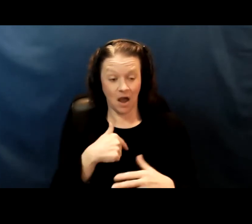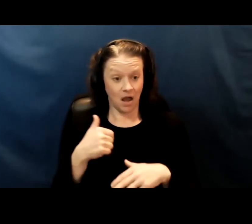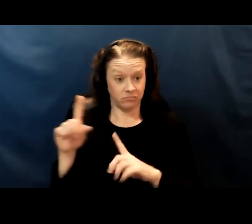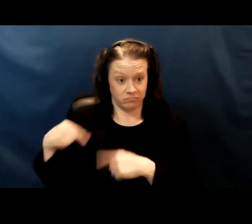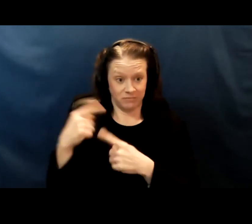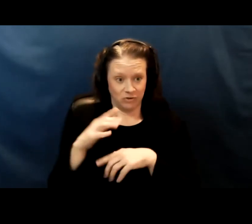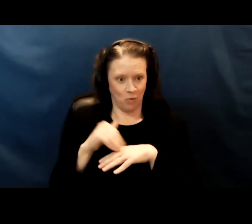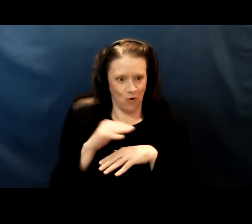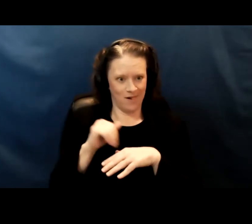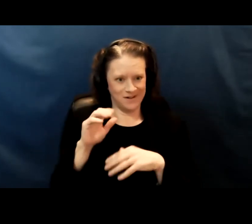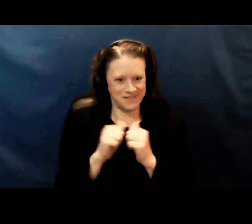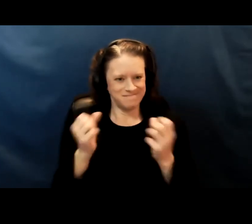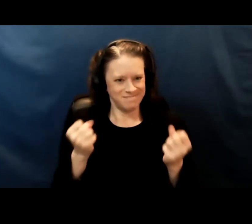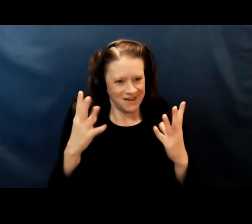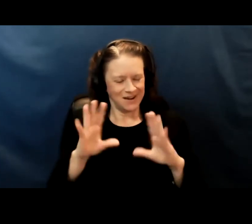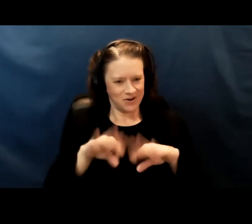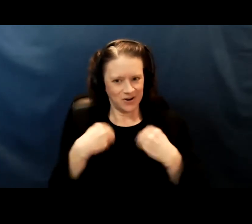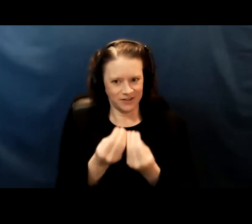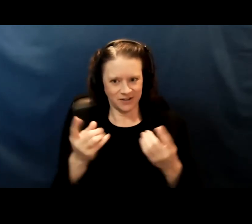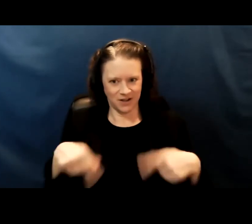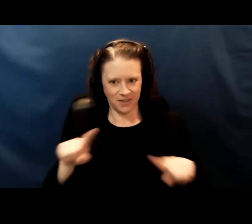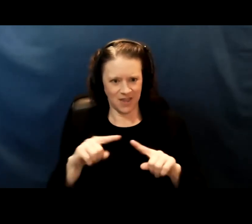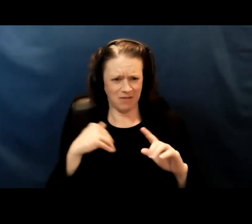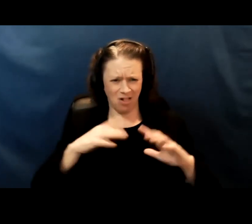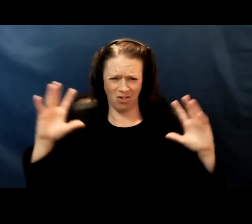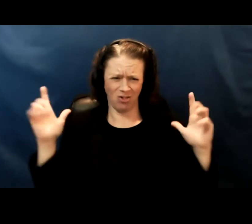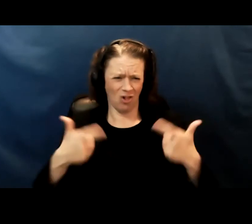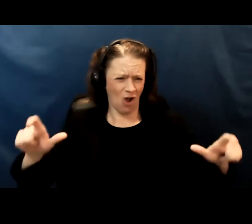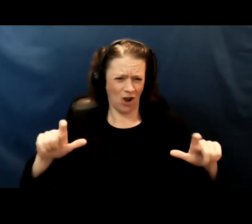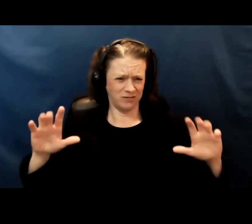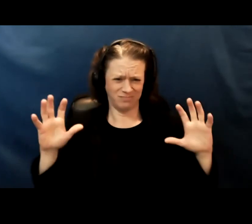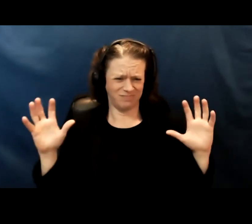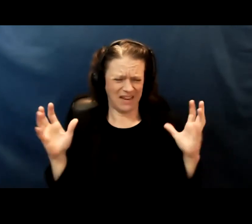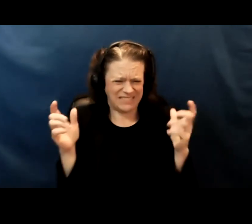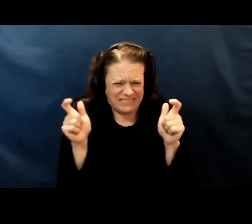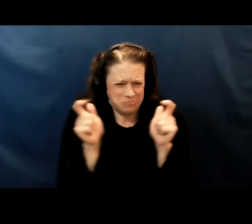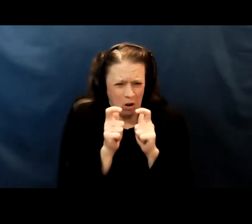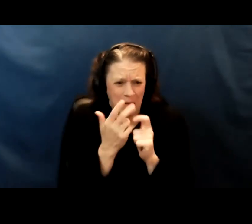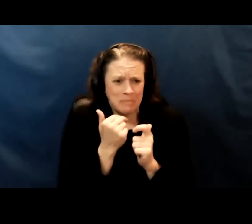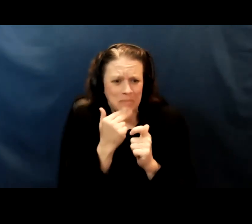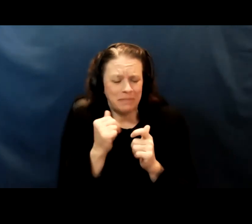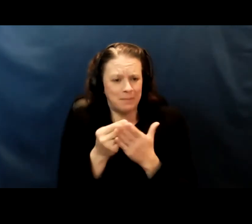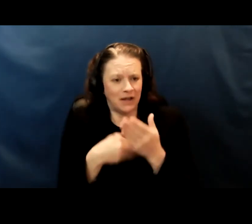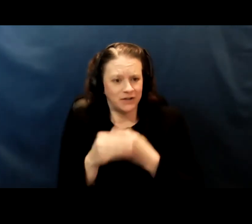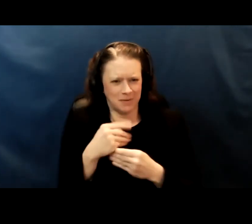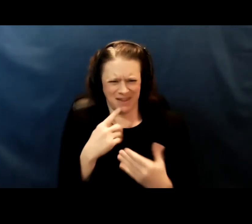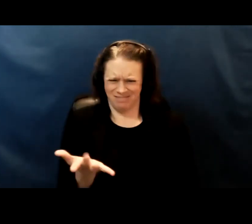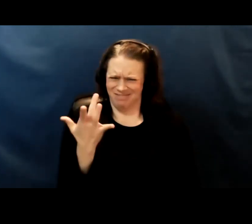organizations who have way smaller budgets. Like okay, maybe they